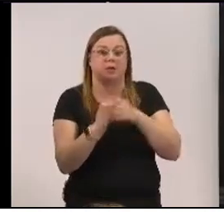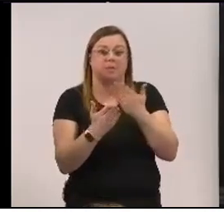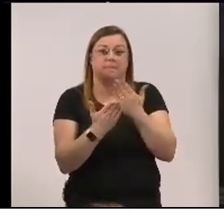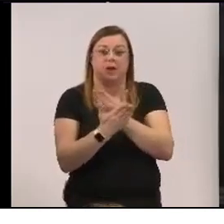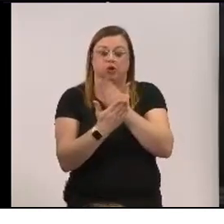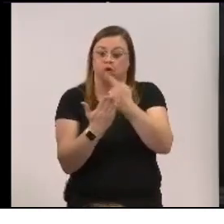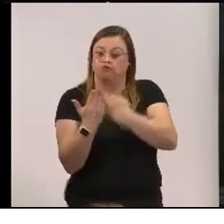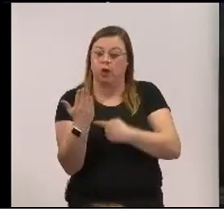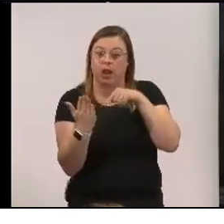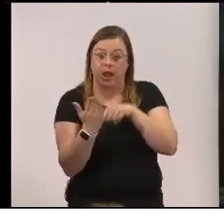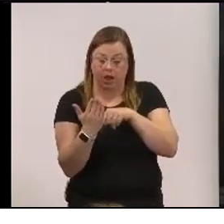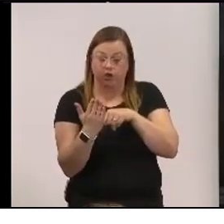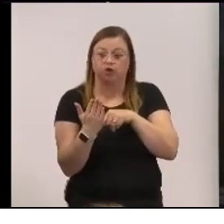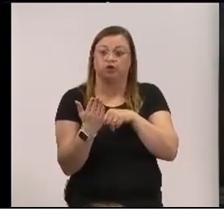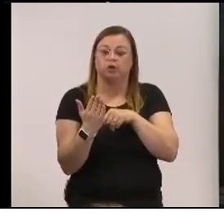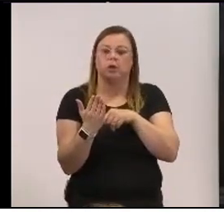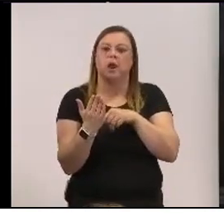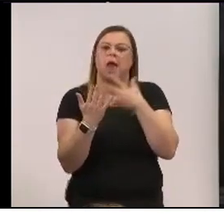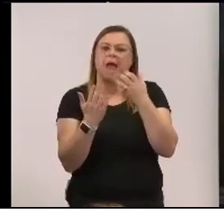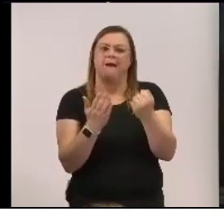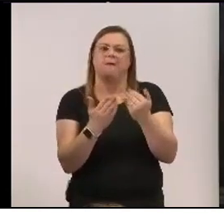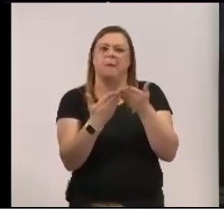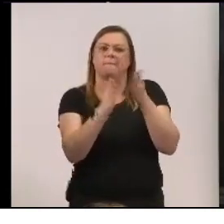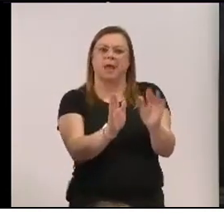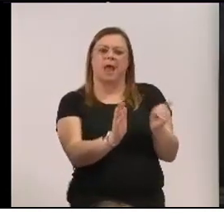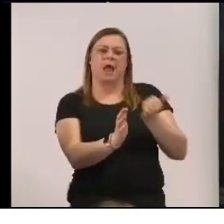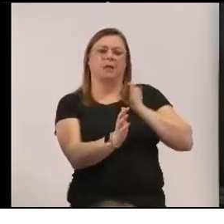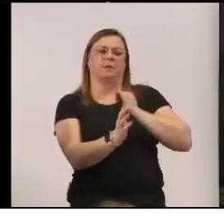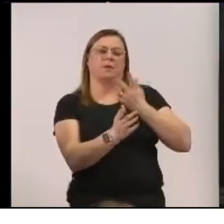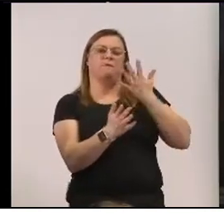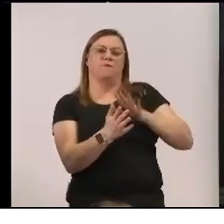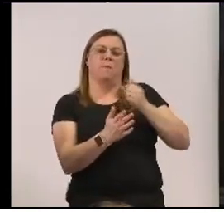that sets a broader expectation for all of our product teams,